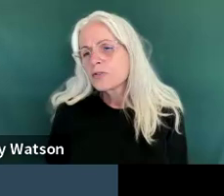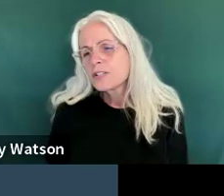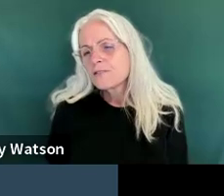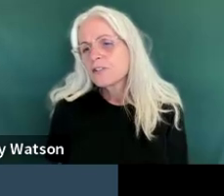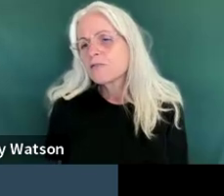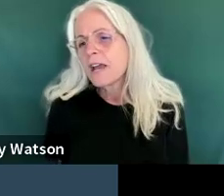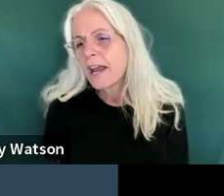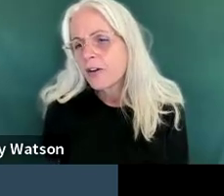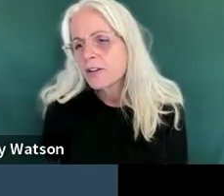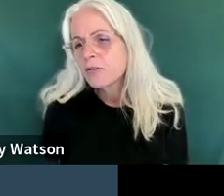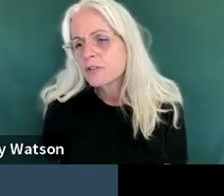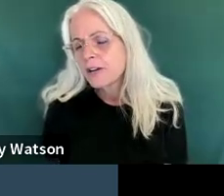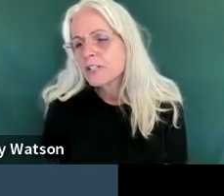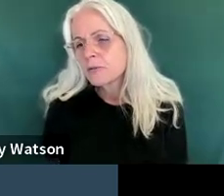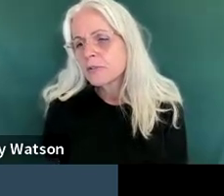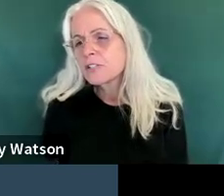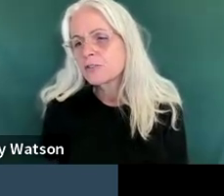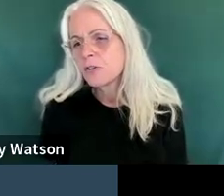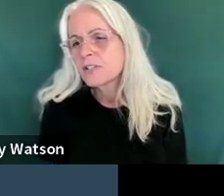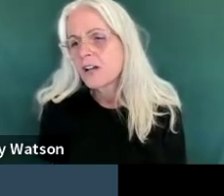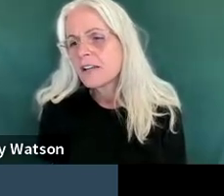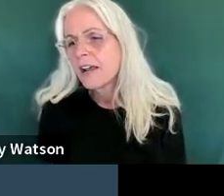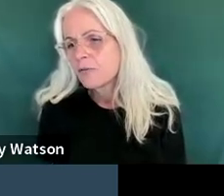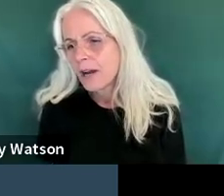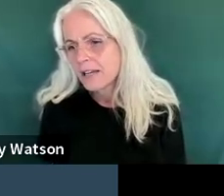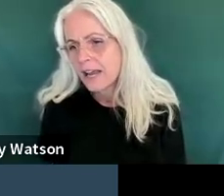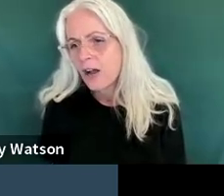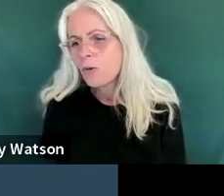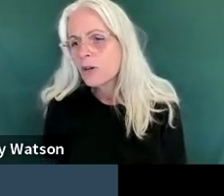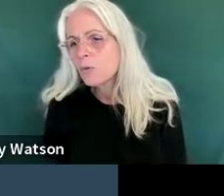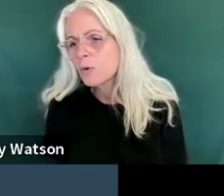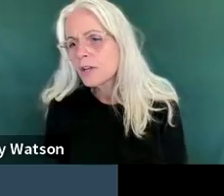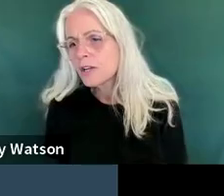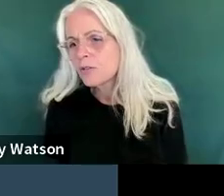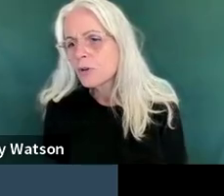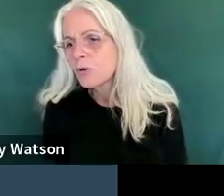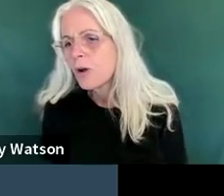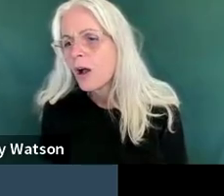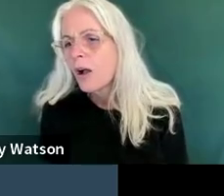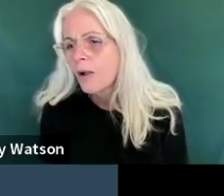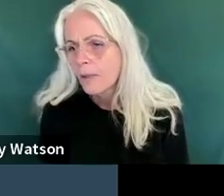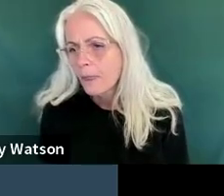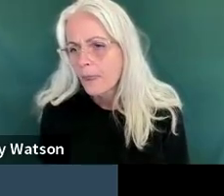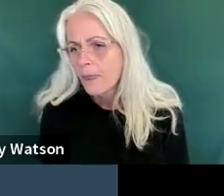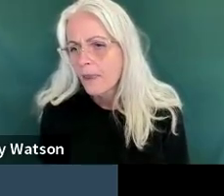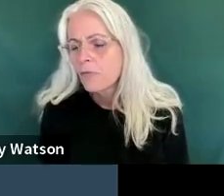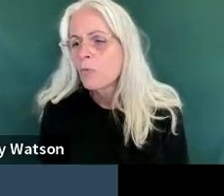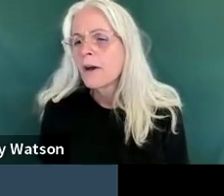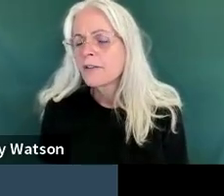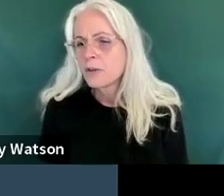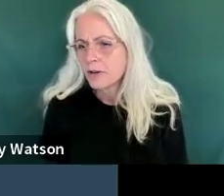those are the different areas that we really do focus on, and right now, we are working through